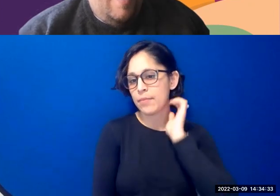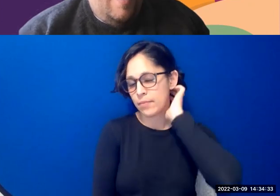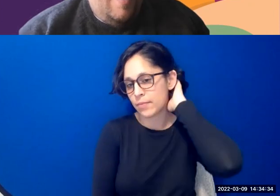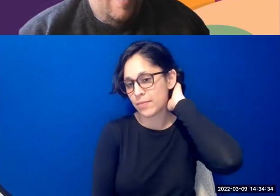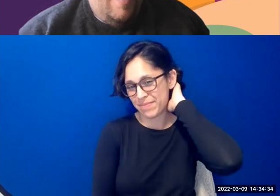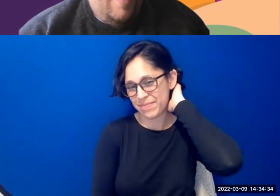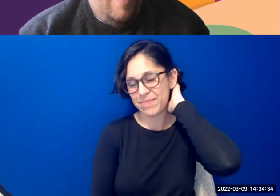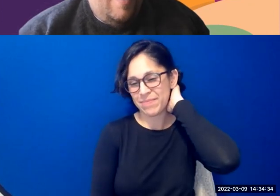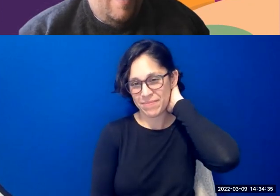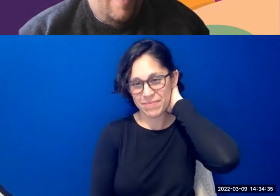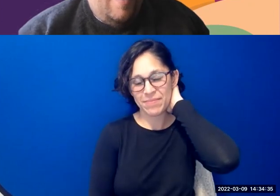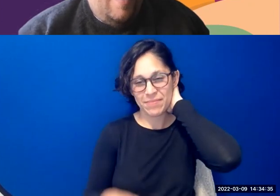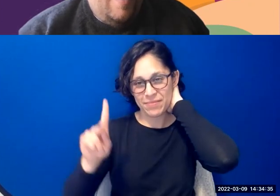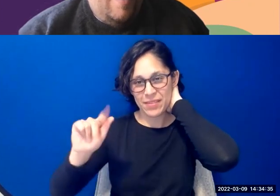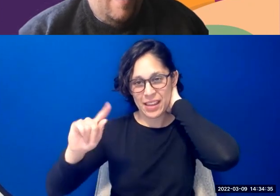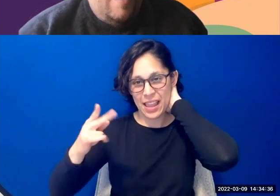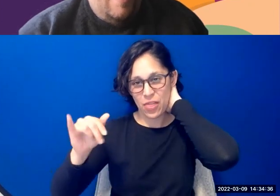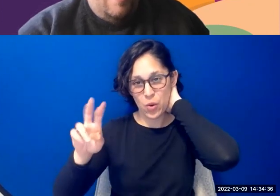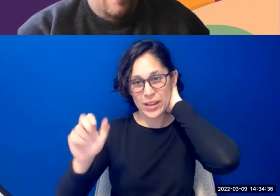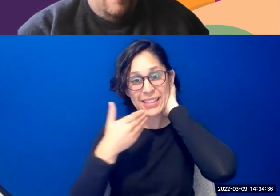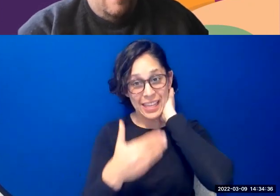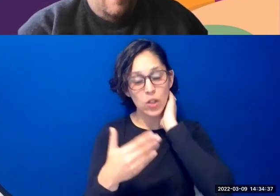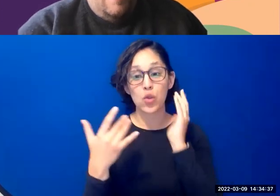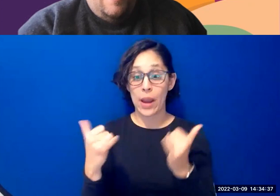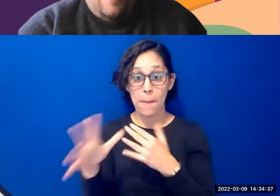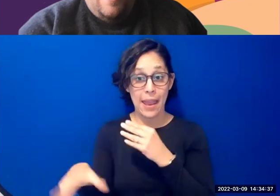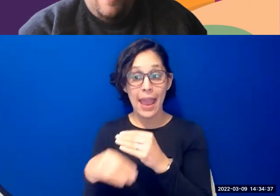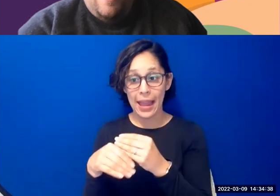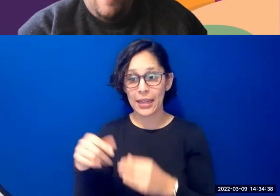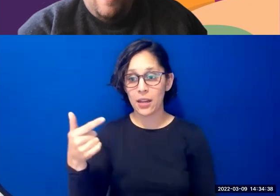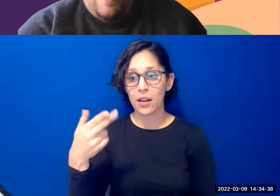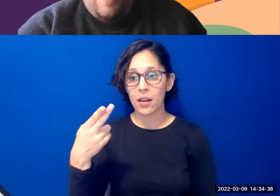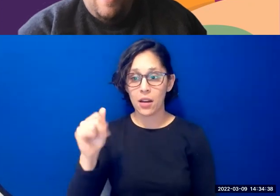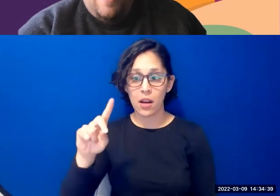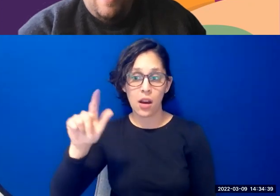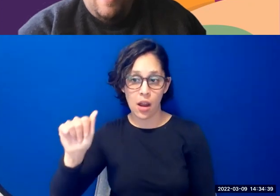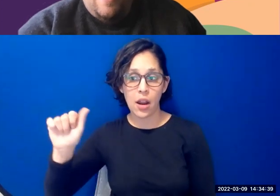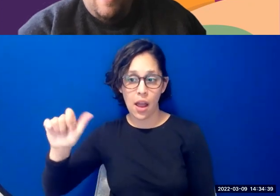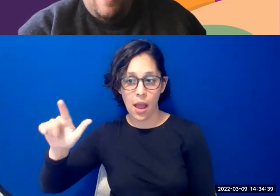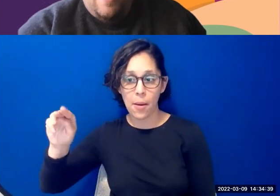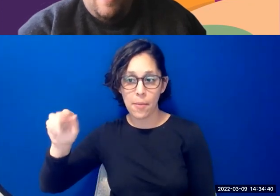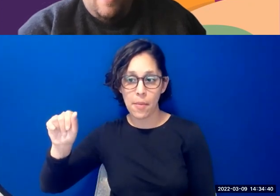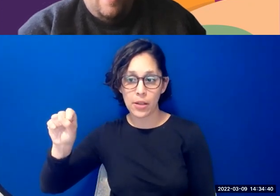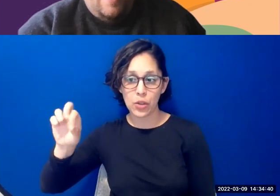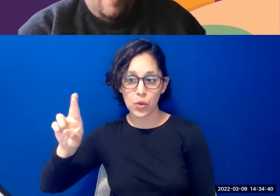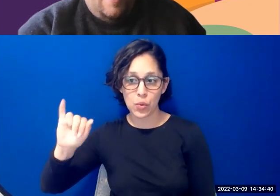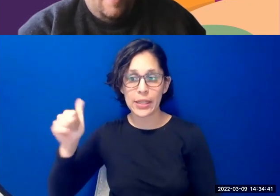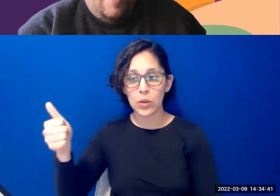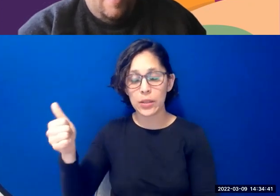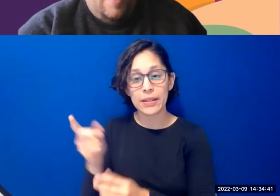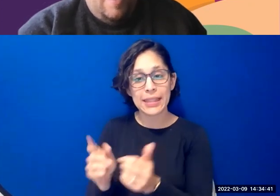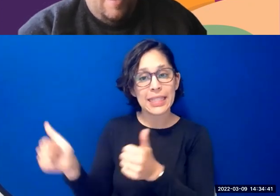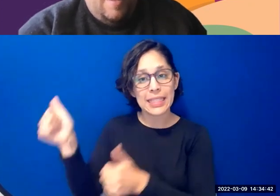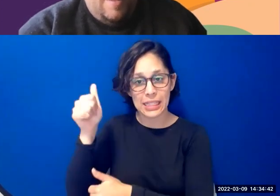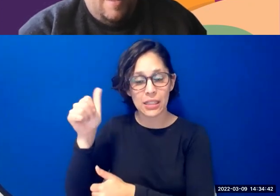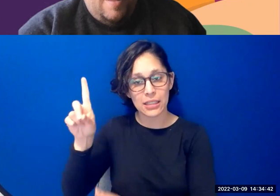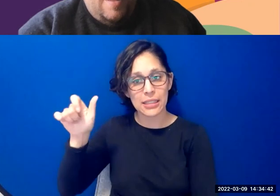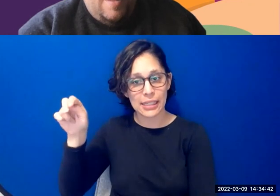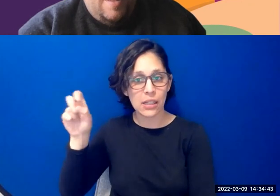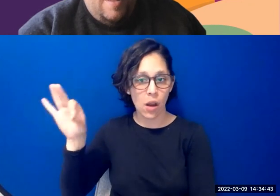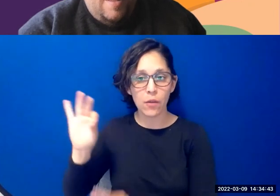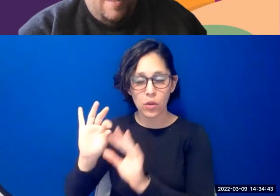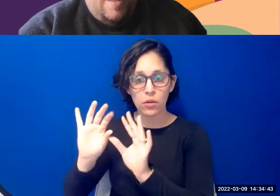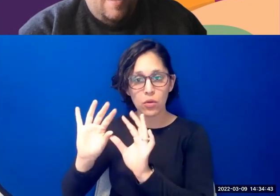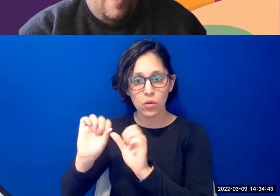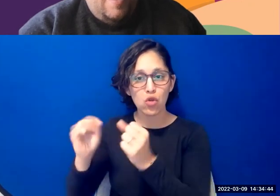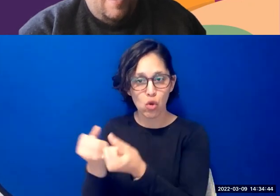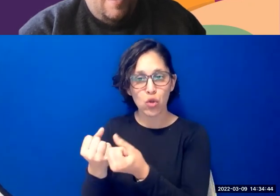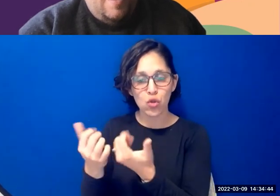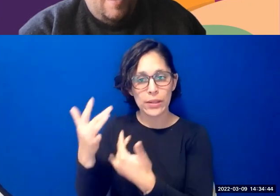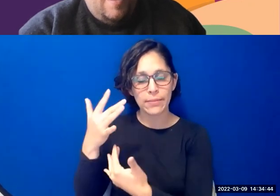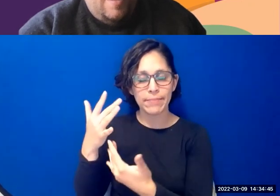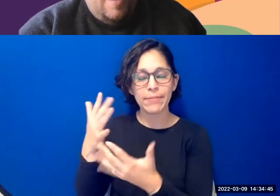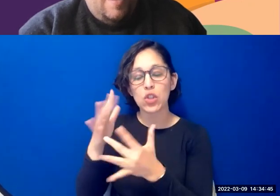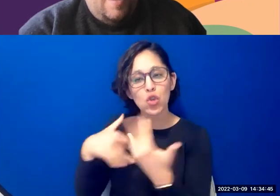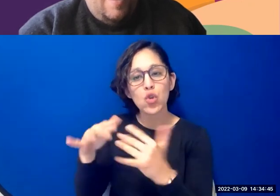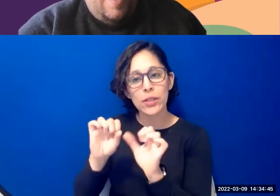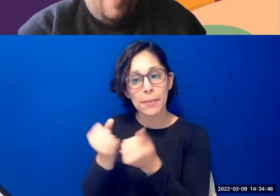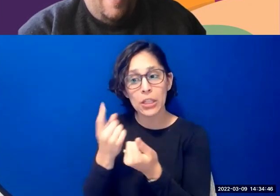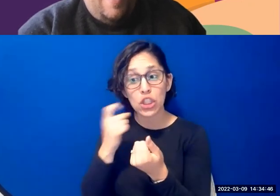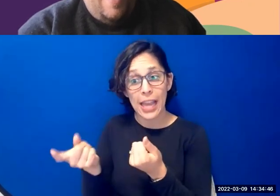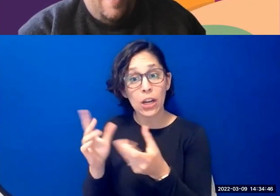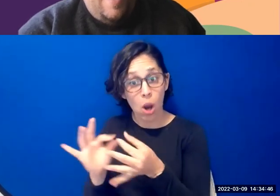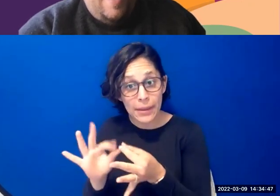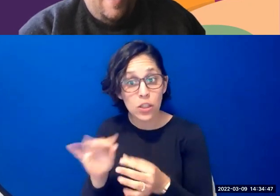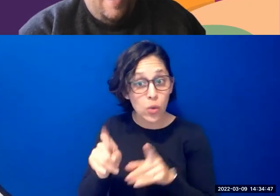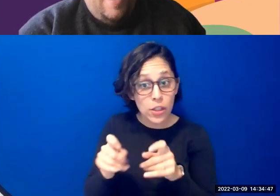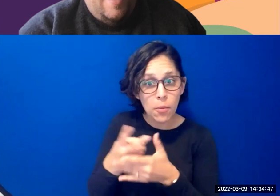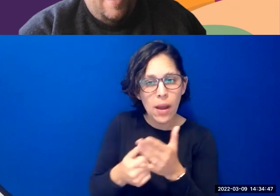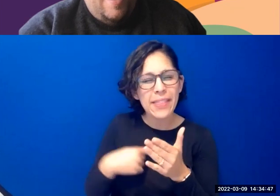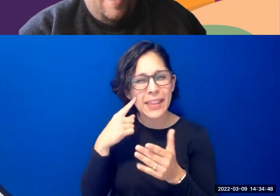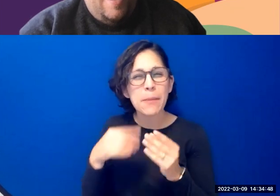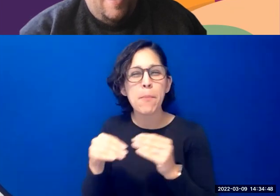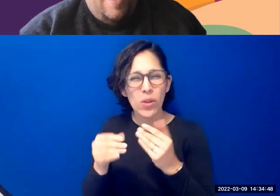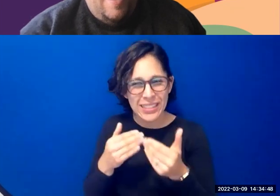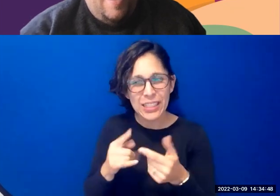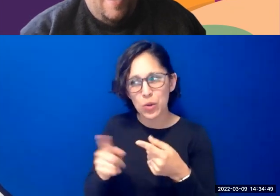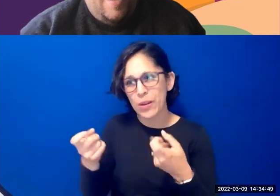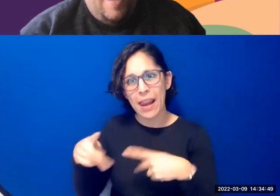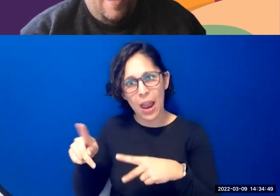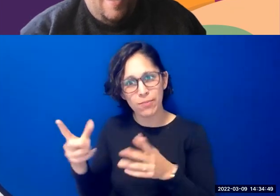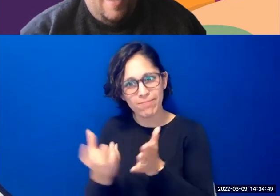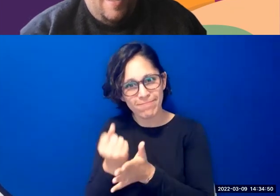Katherine Michel: Thank you, and then we have i'm having got all mastery, who is the dean of social sciences i'm adding her because she had several comments and questions that I think would be easier to let her ask ask herself.